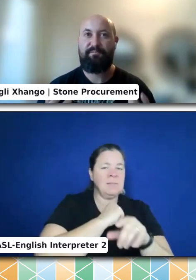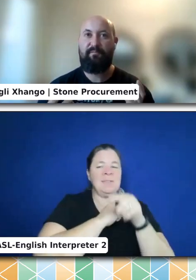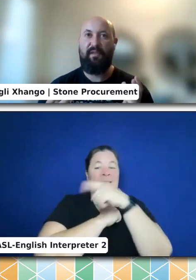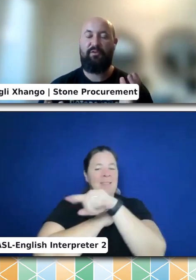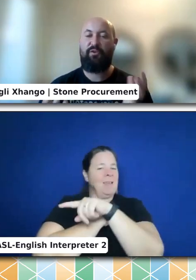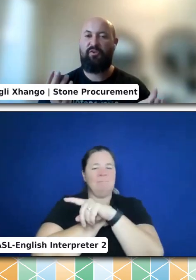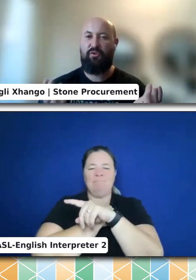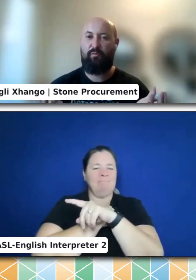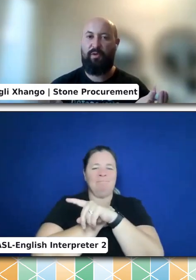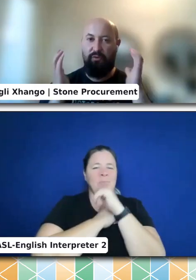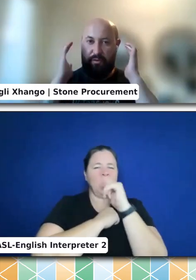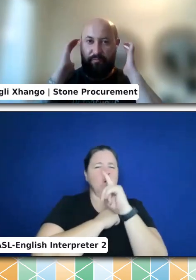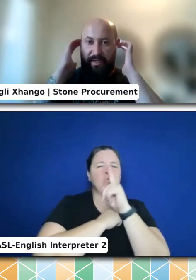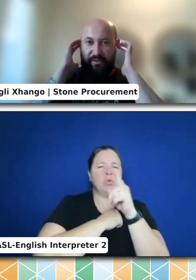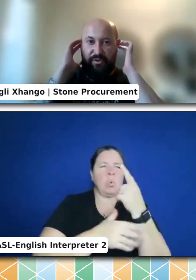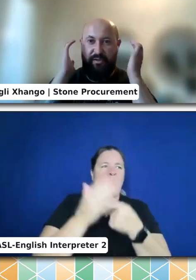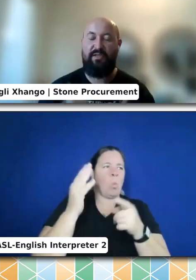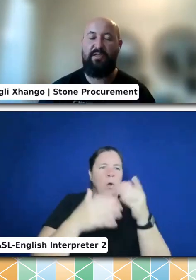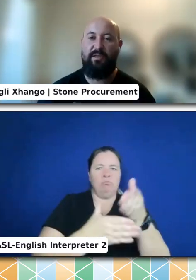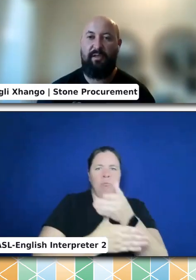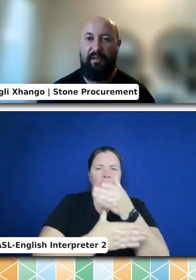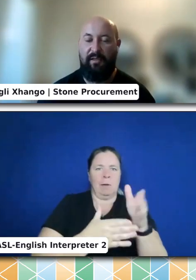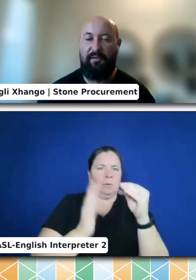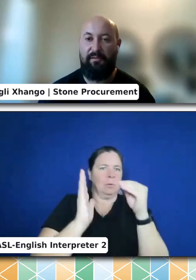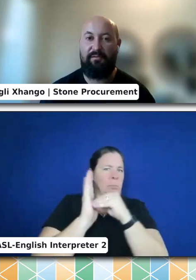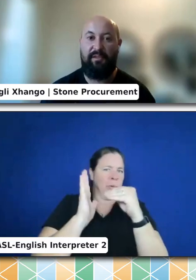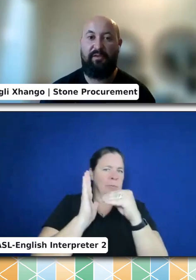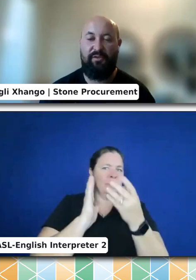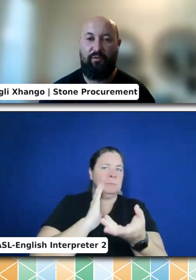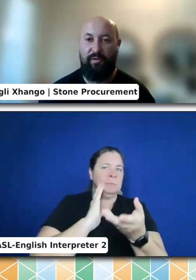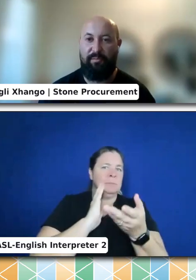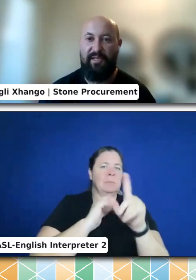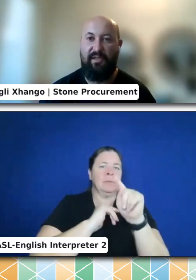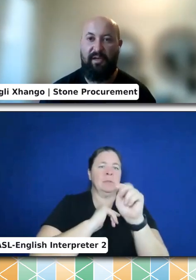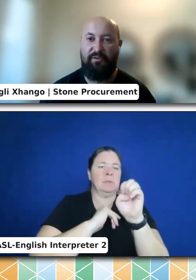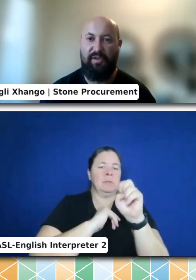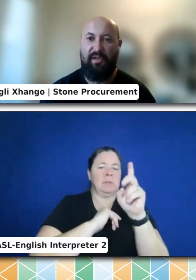They're not sure what sort of range the, uh, tender is going to be under.